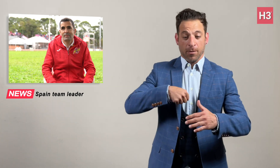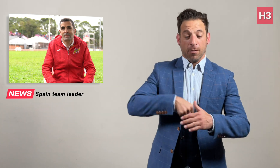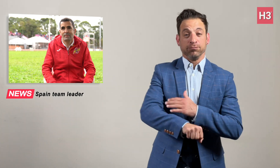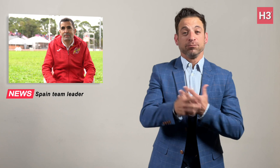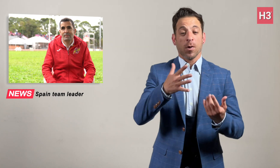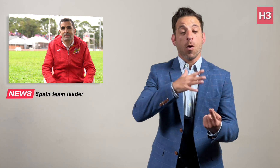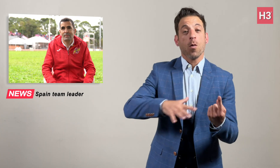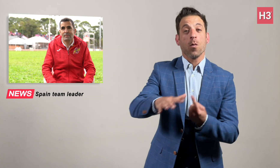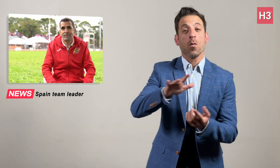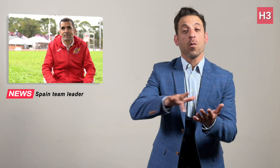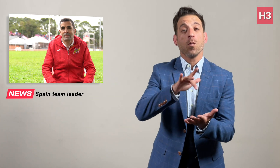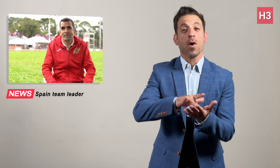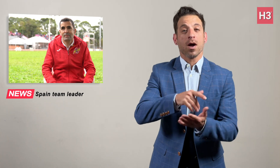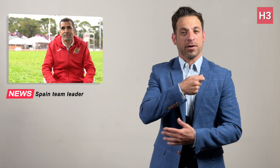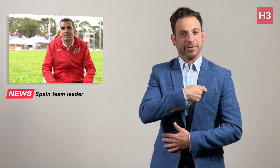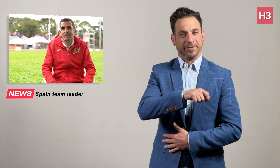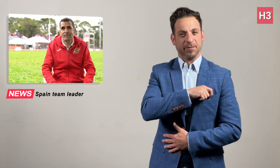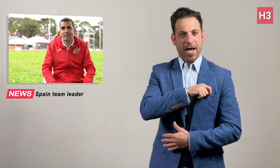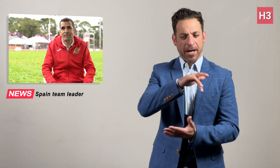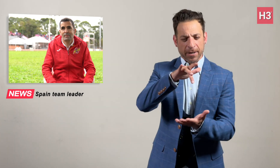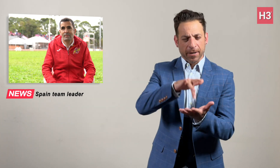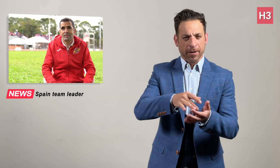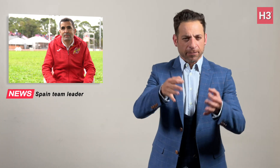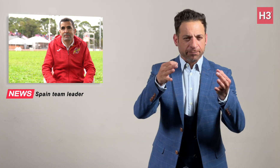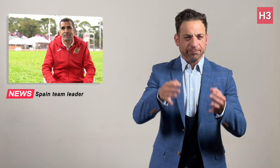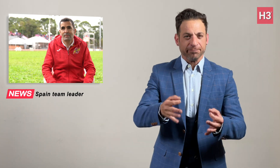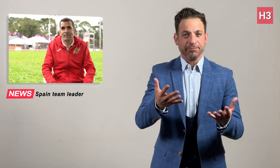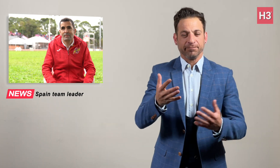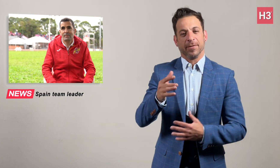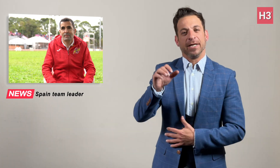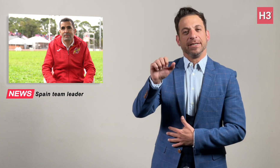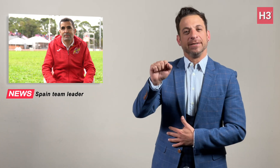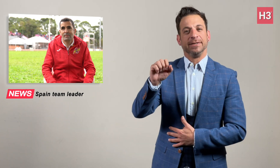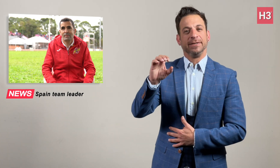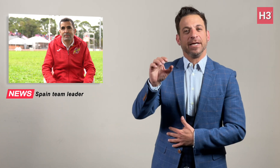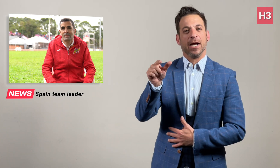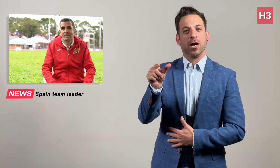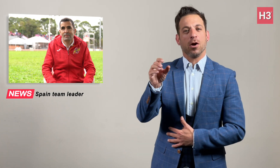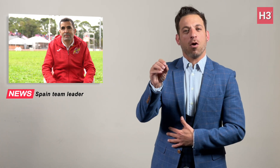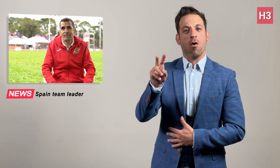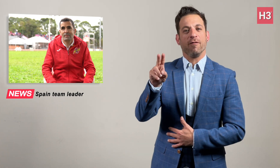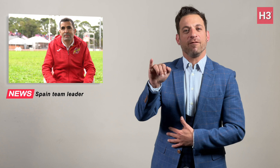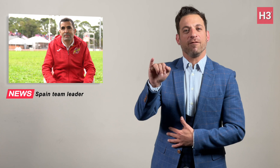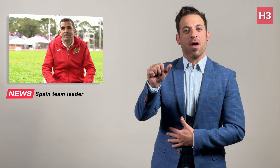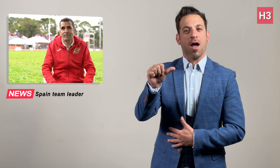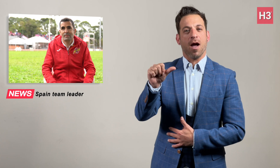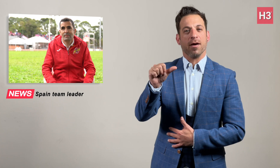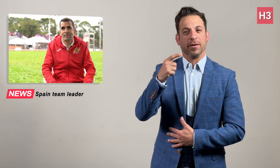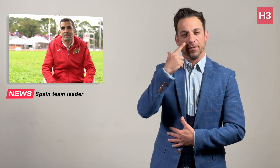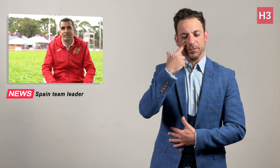raised in Segovia, Spain.